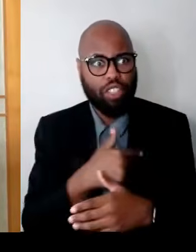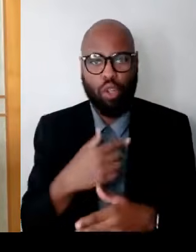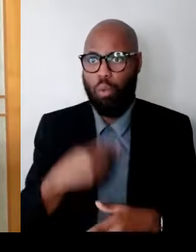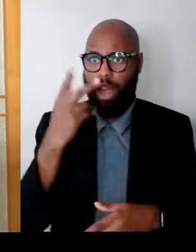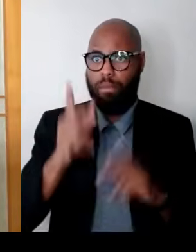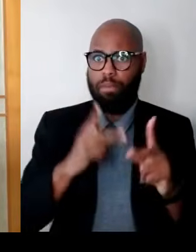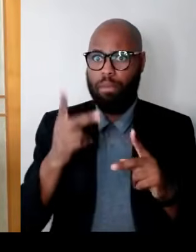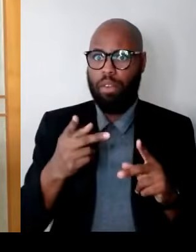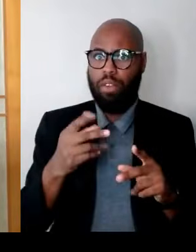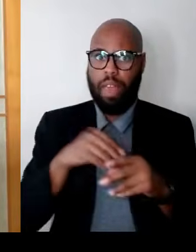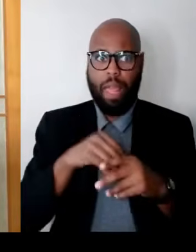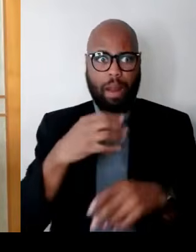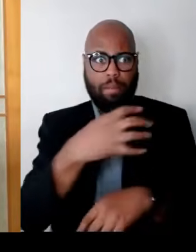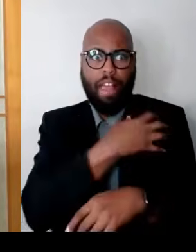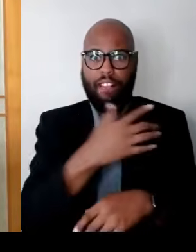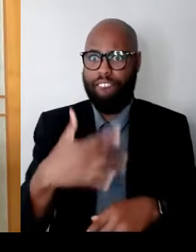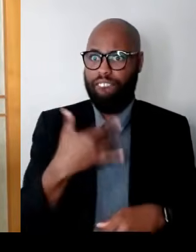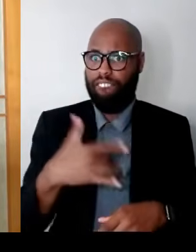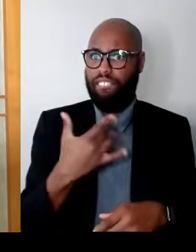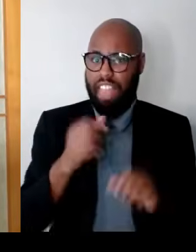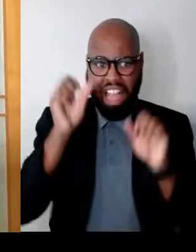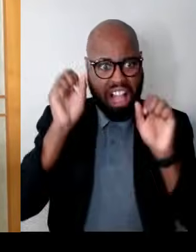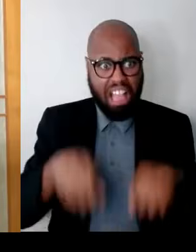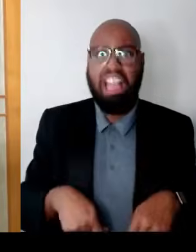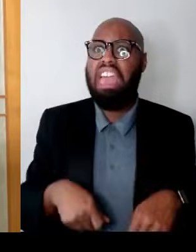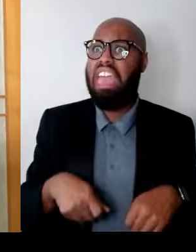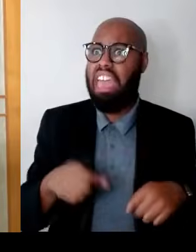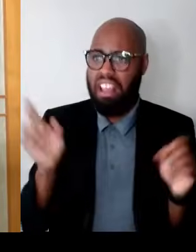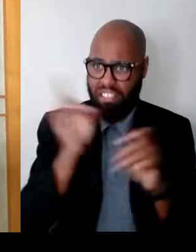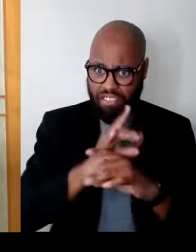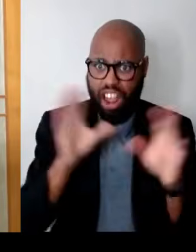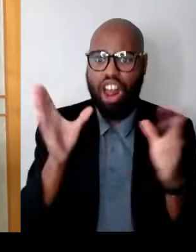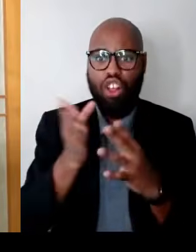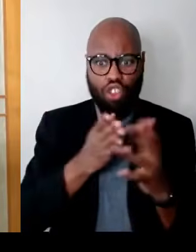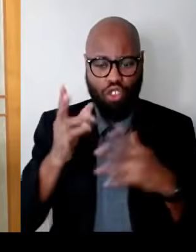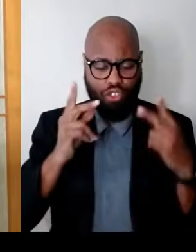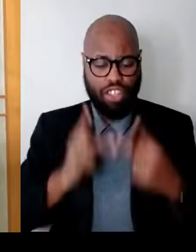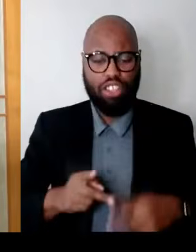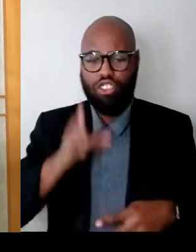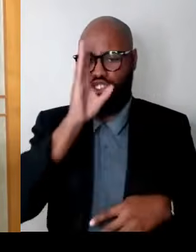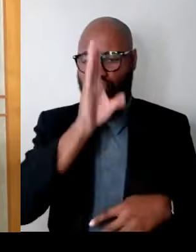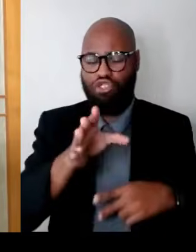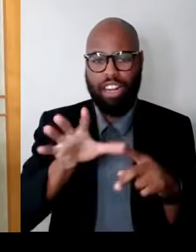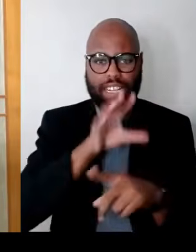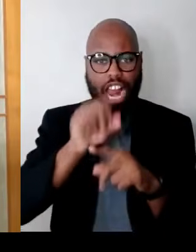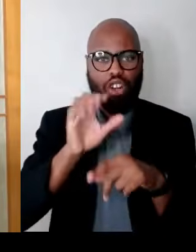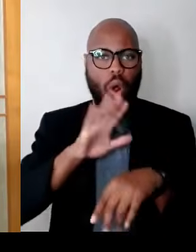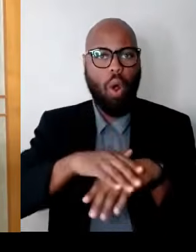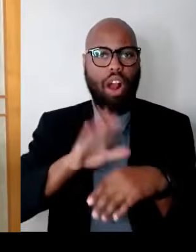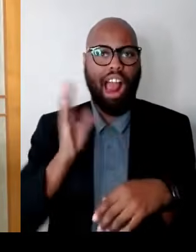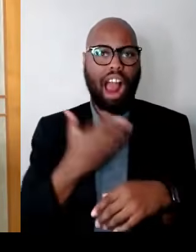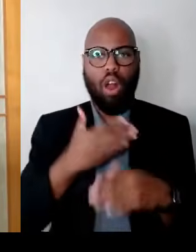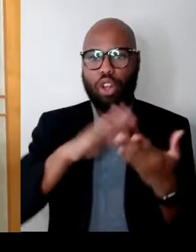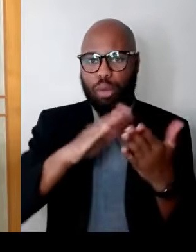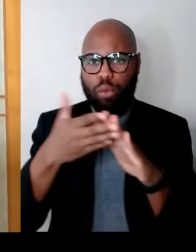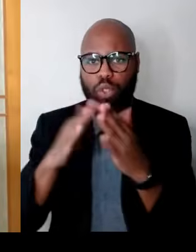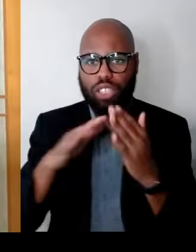to extend that violence through this physical, direct attacks on our communities. I think that for us,